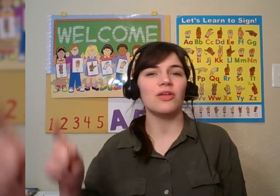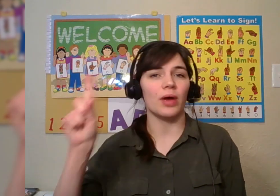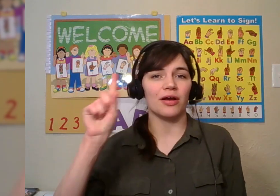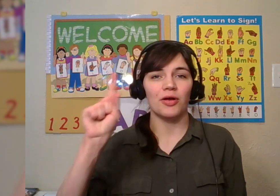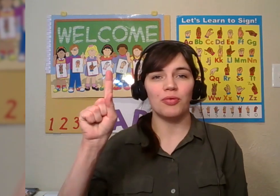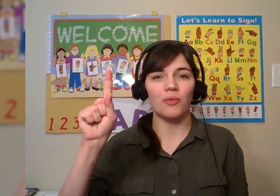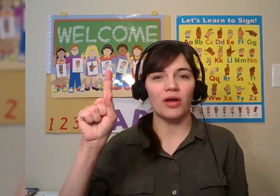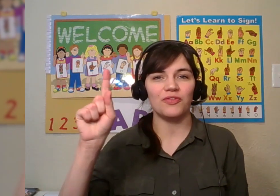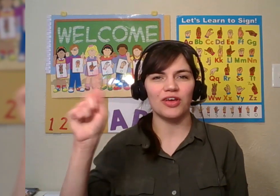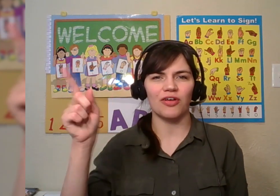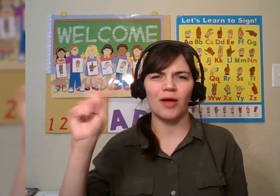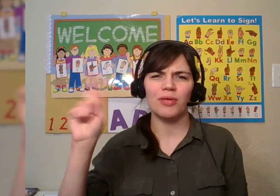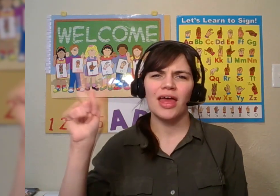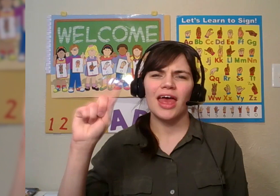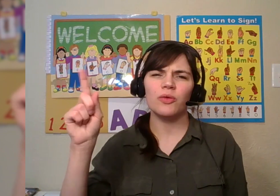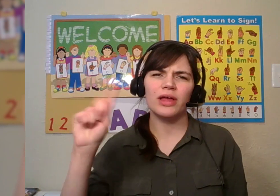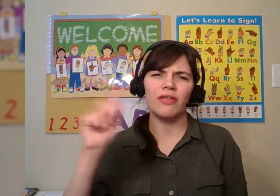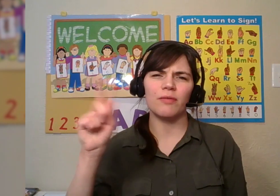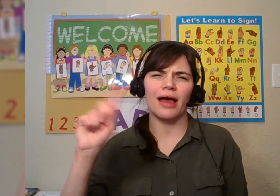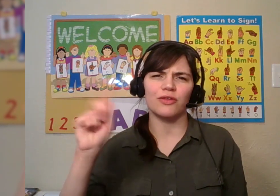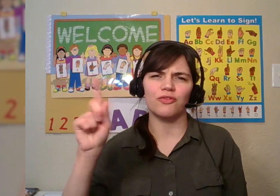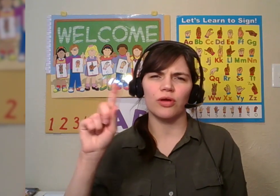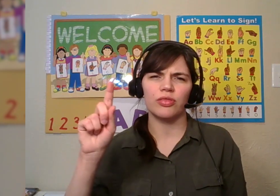where, put one finger up and wiggle it back and forth.